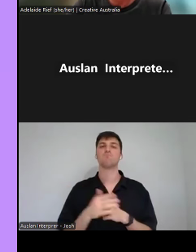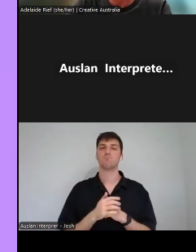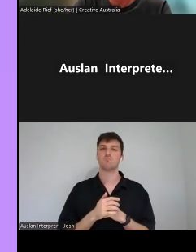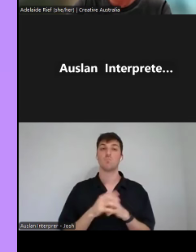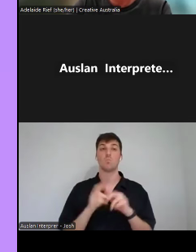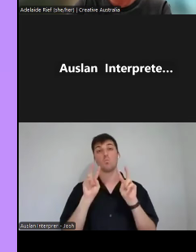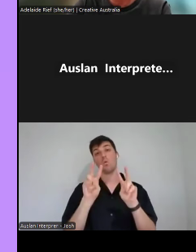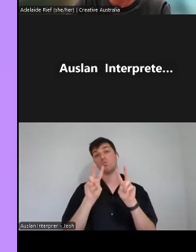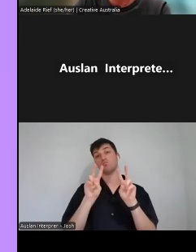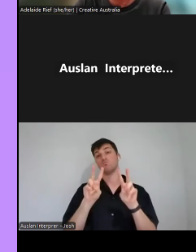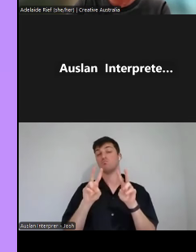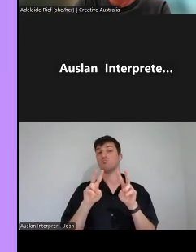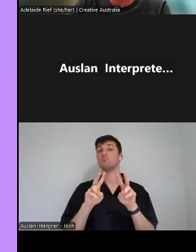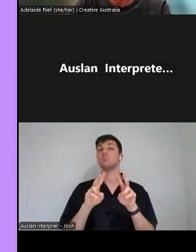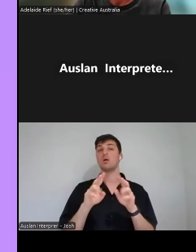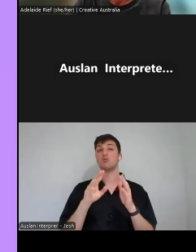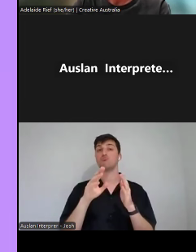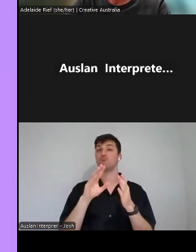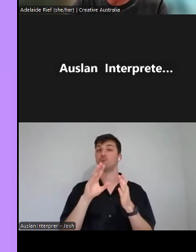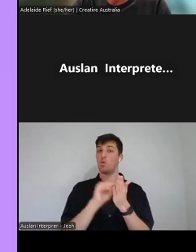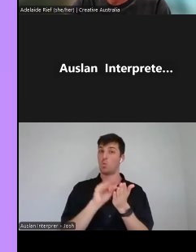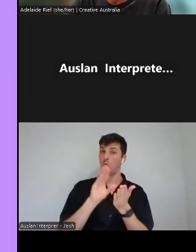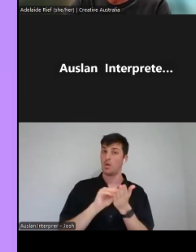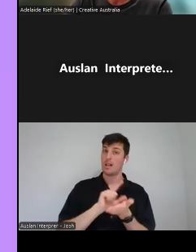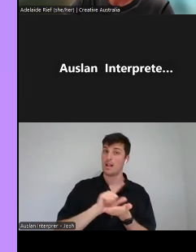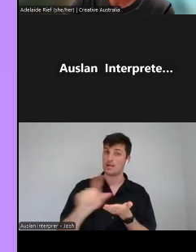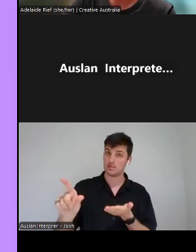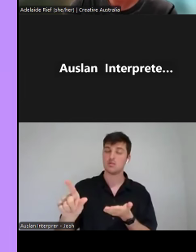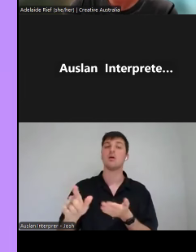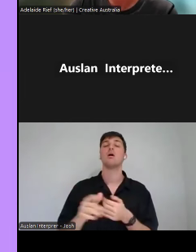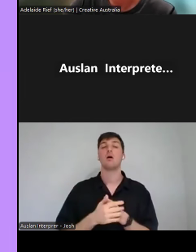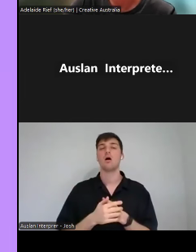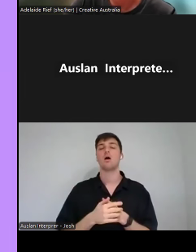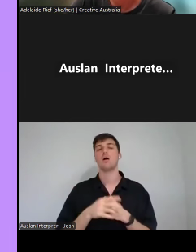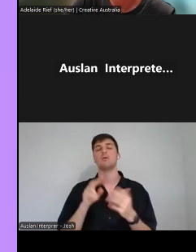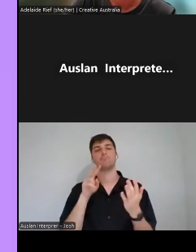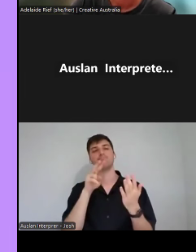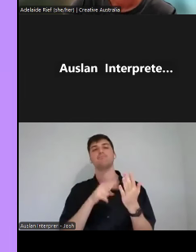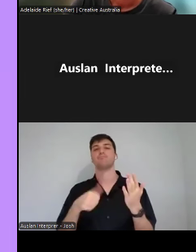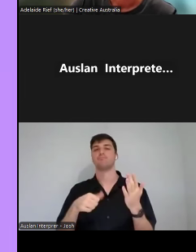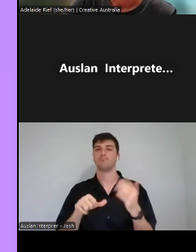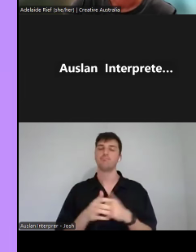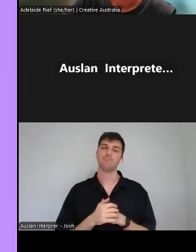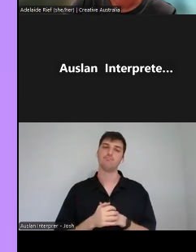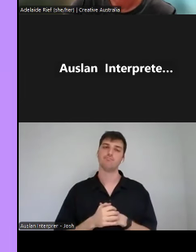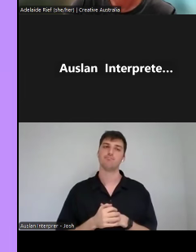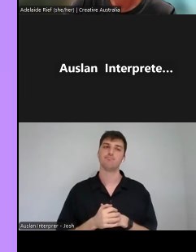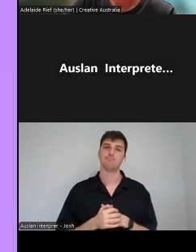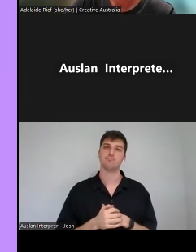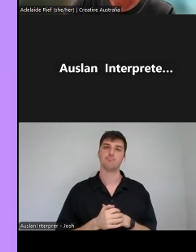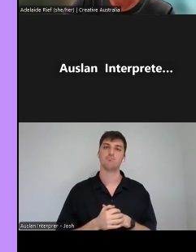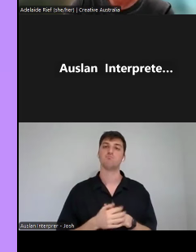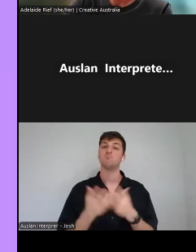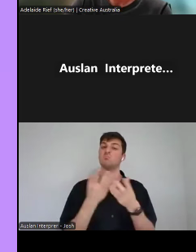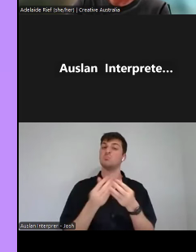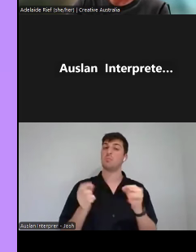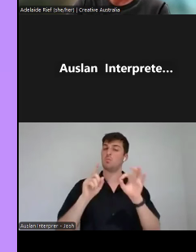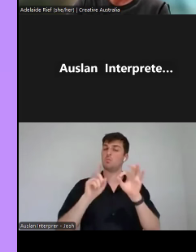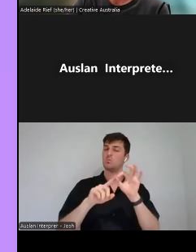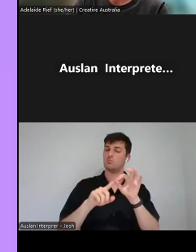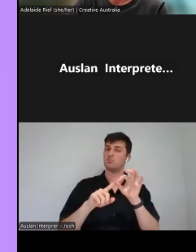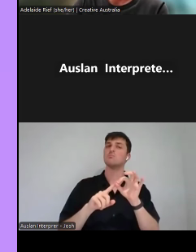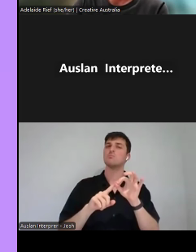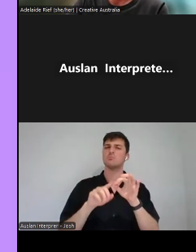watching this webinar as a recording. We've got some questions here about the different